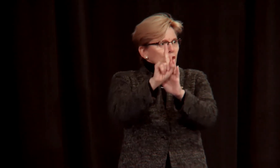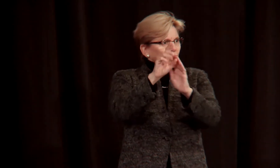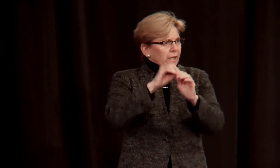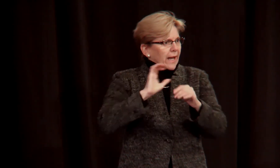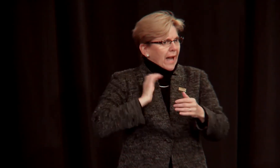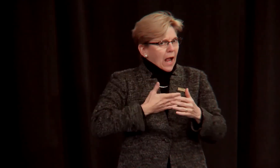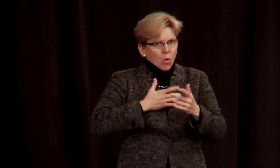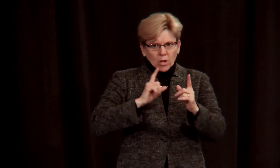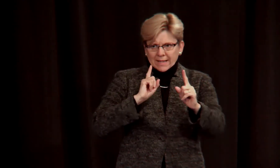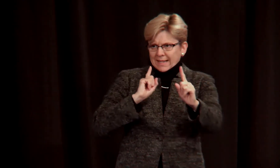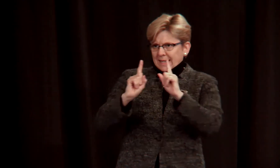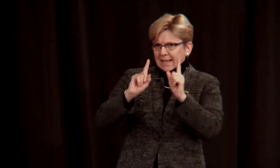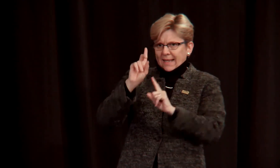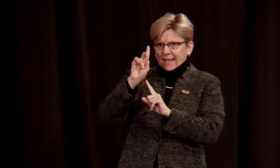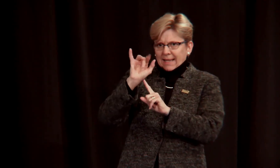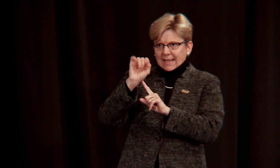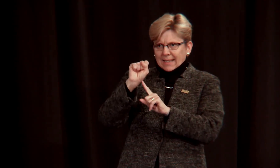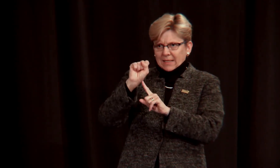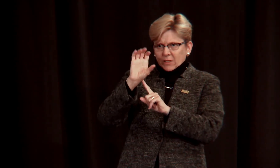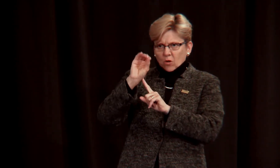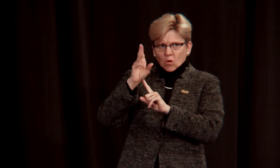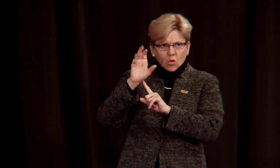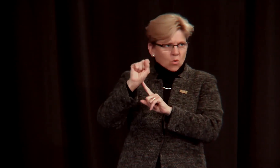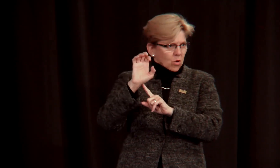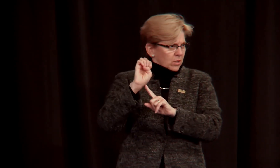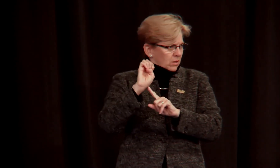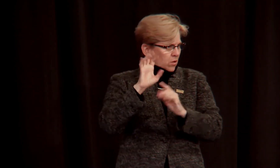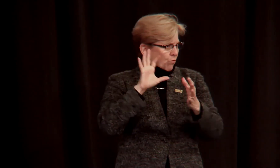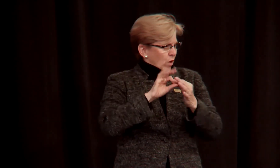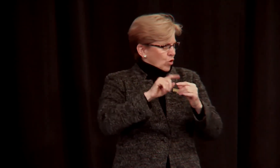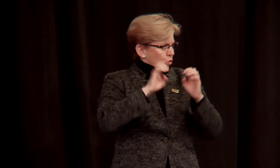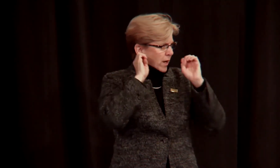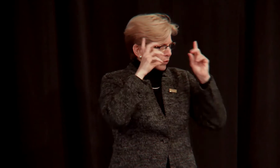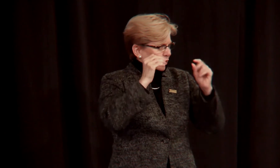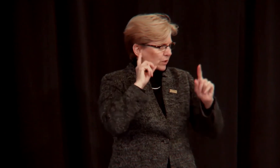We've known it for a long time but it's only really become a part of our discourse